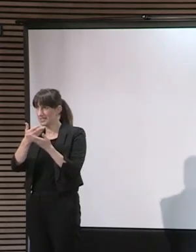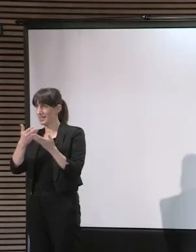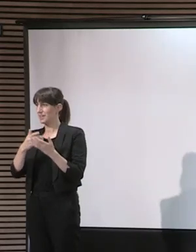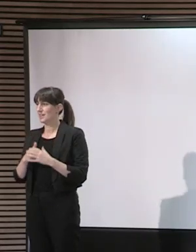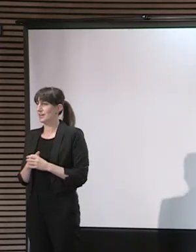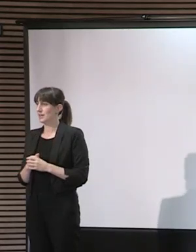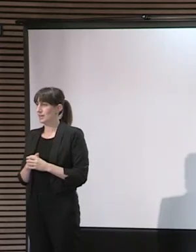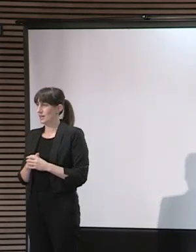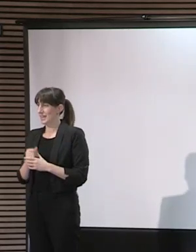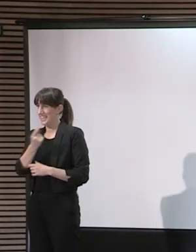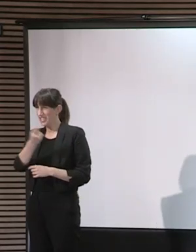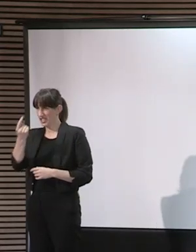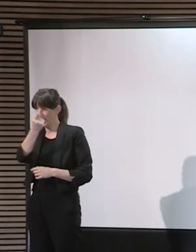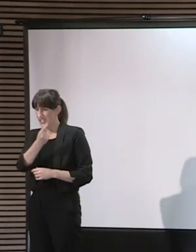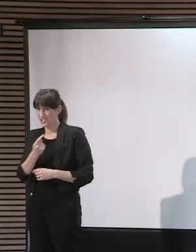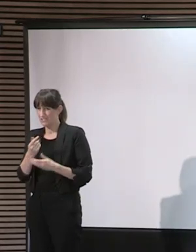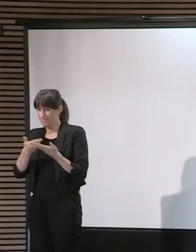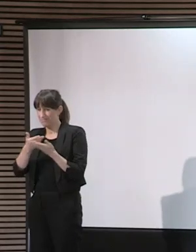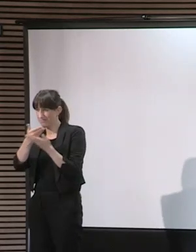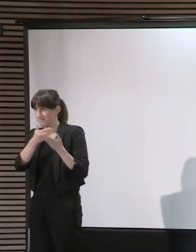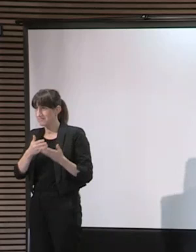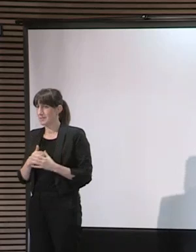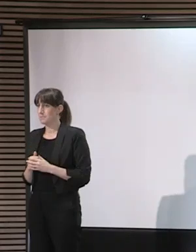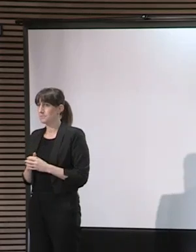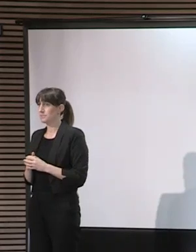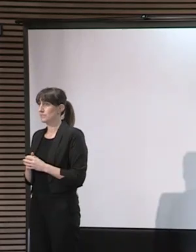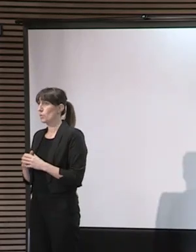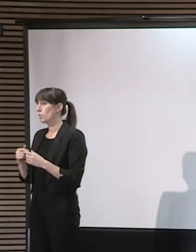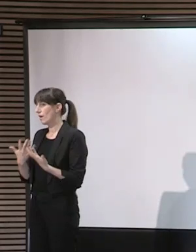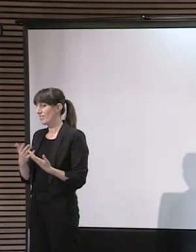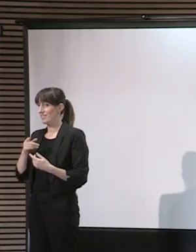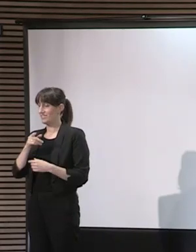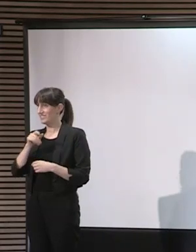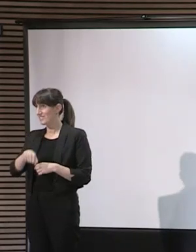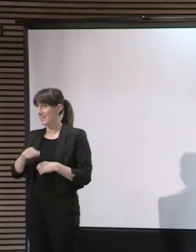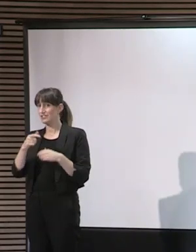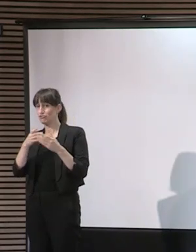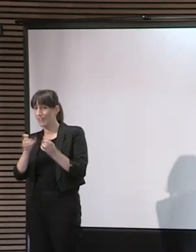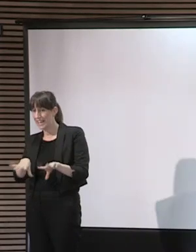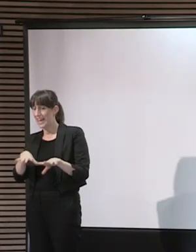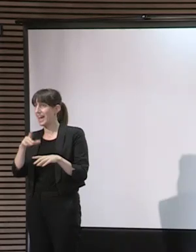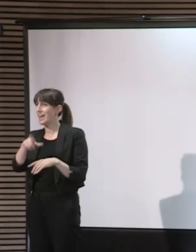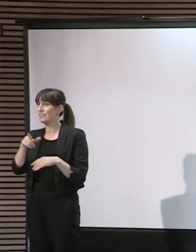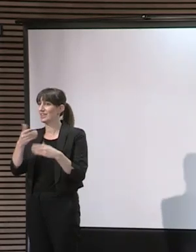state-by-state basis? There's been no reading of our borders. That will, at a state level - there's a role that